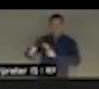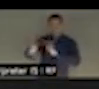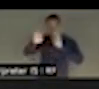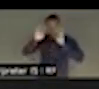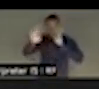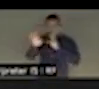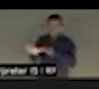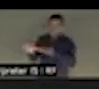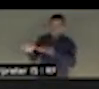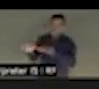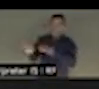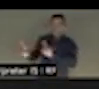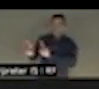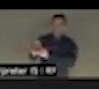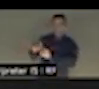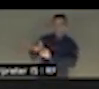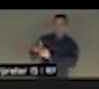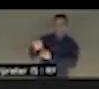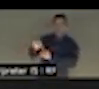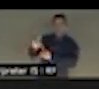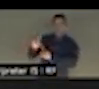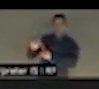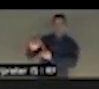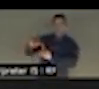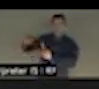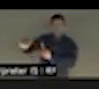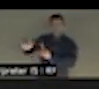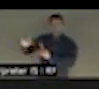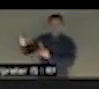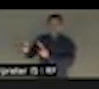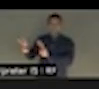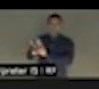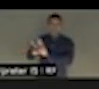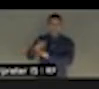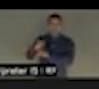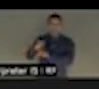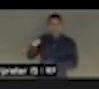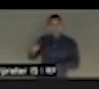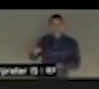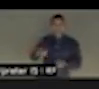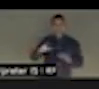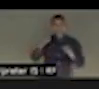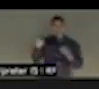So I will just give a quick update now to see how we moved ahead.